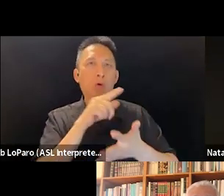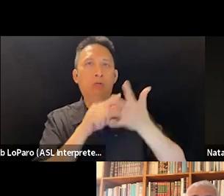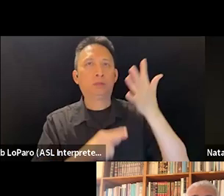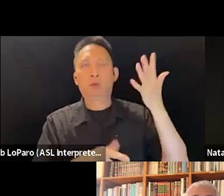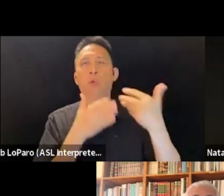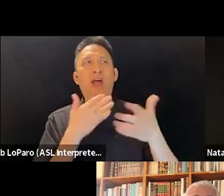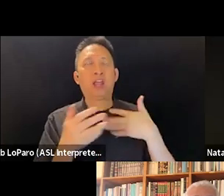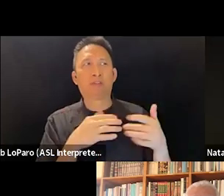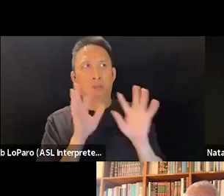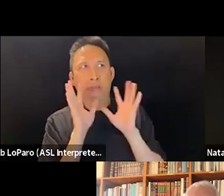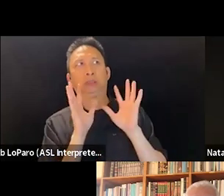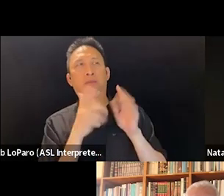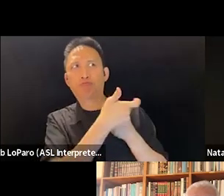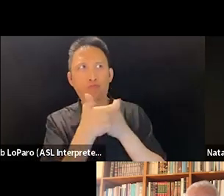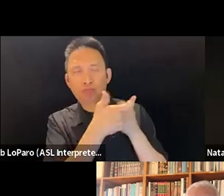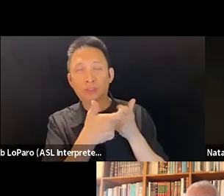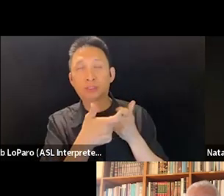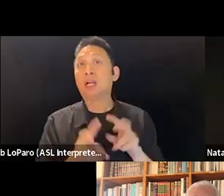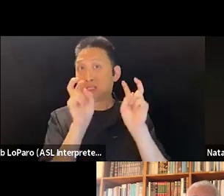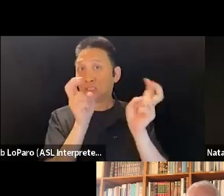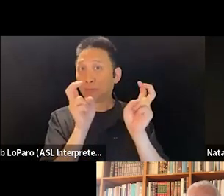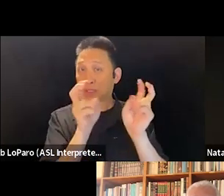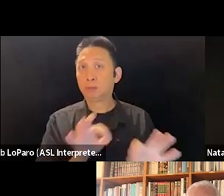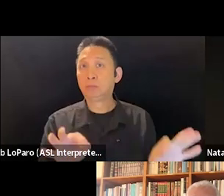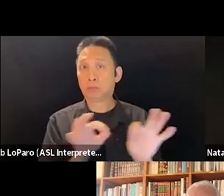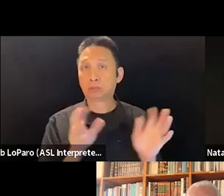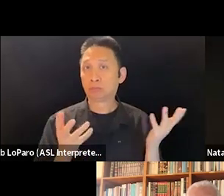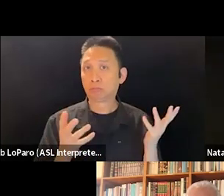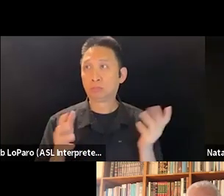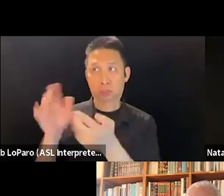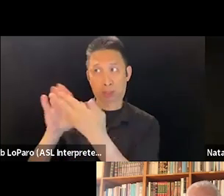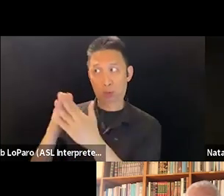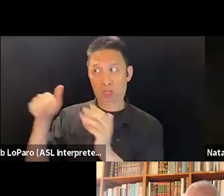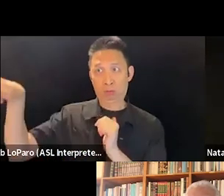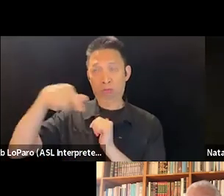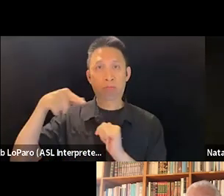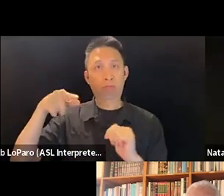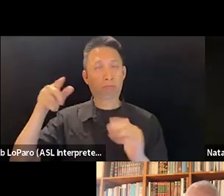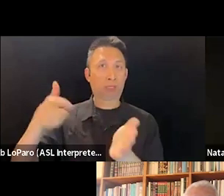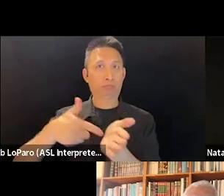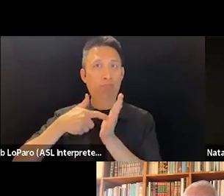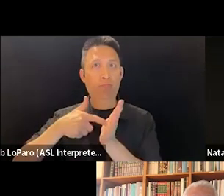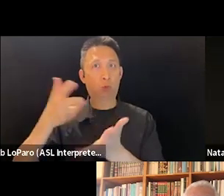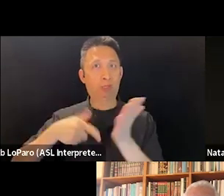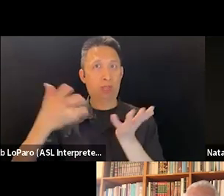So some subject, because documentary takes for us in our channel for example, between one year to two years